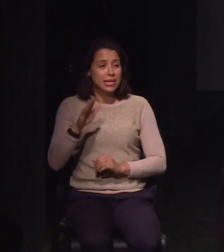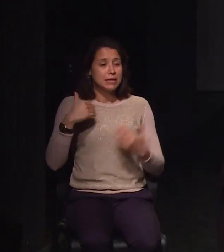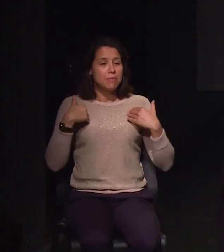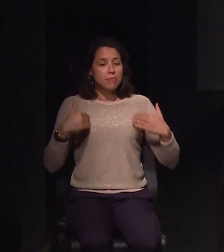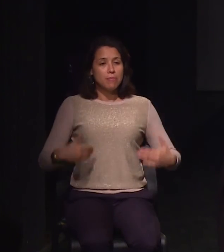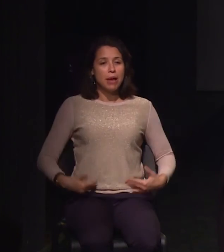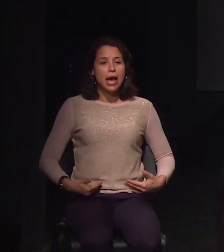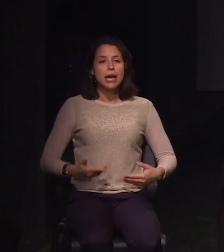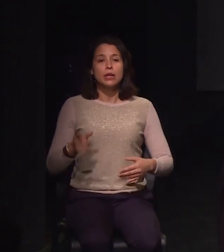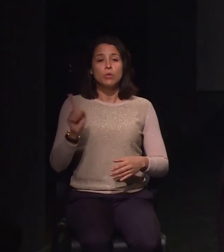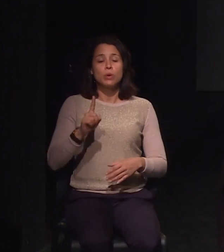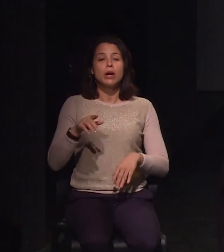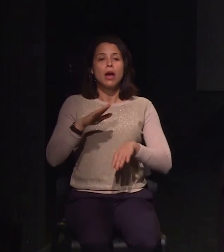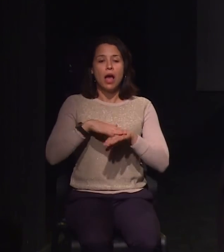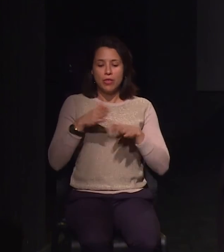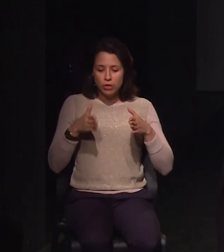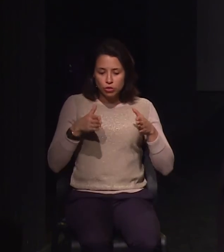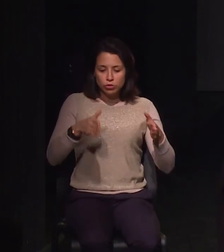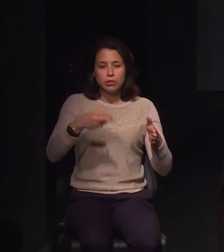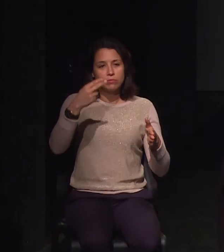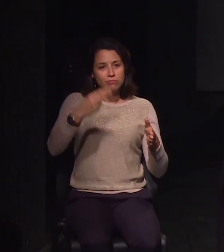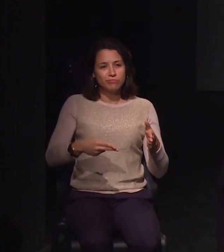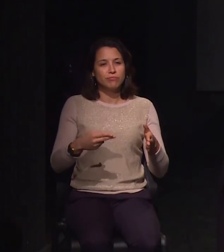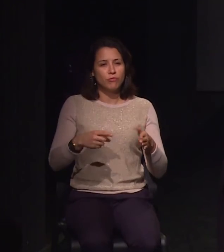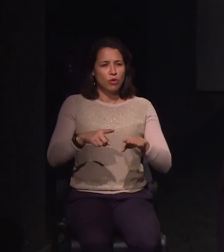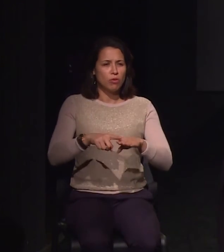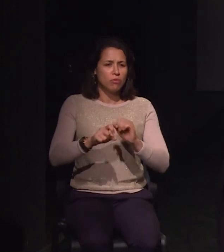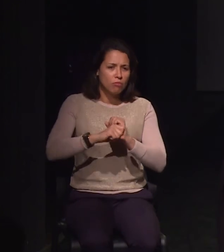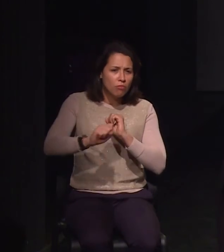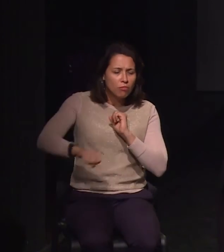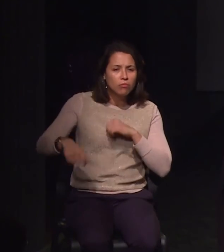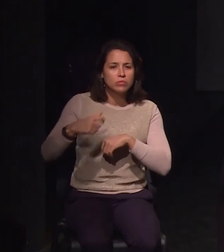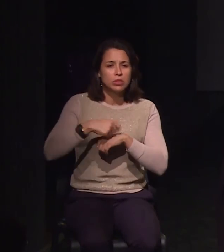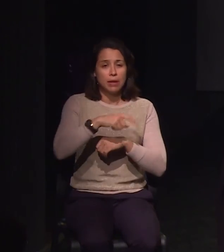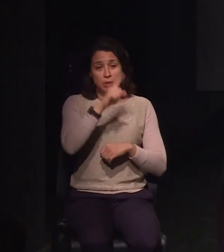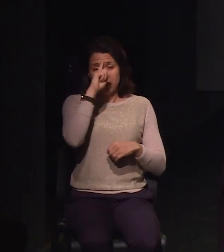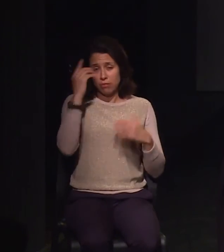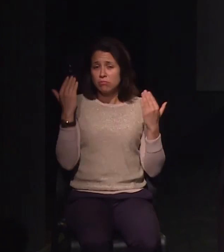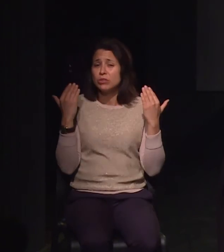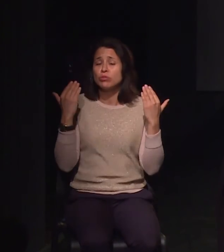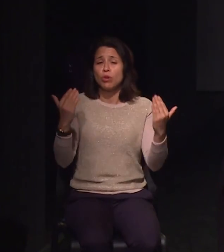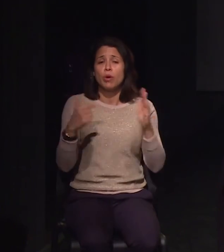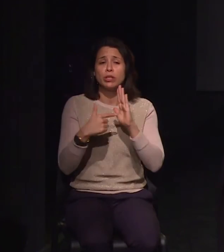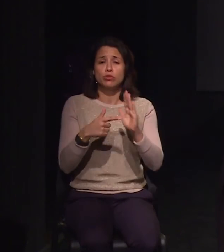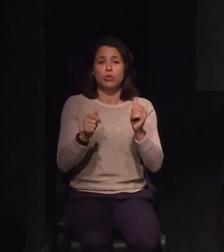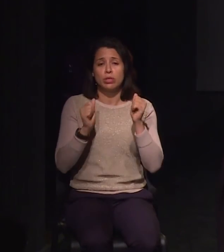And he thought, let’s put on Antigone and follow it with a discussion with all aspects